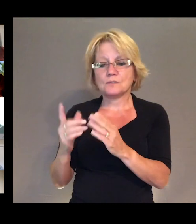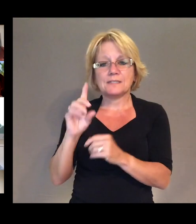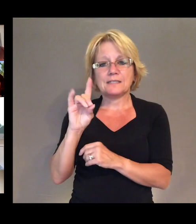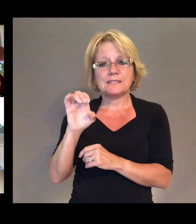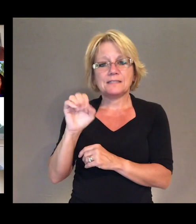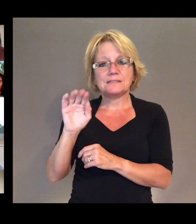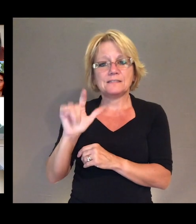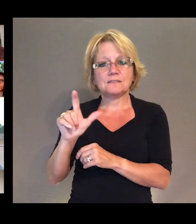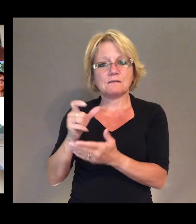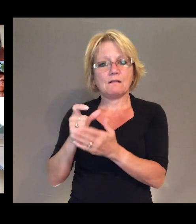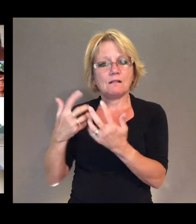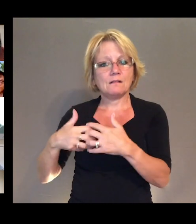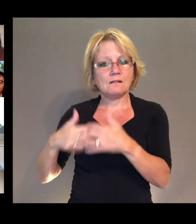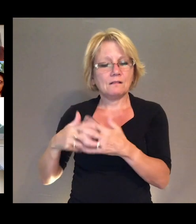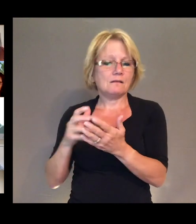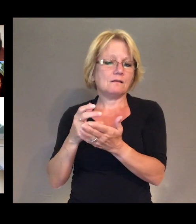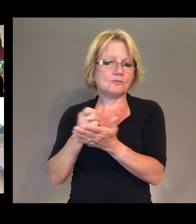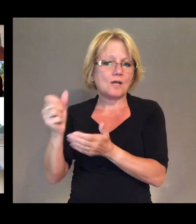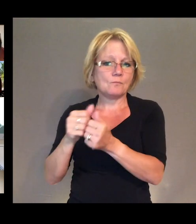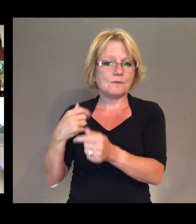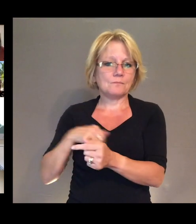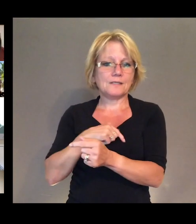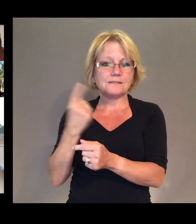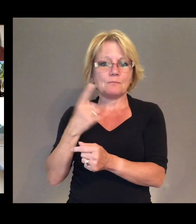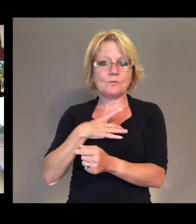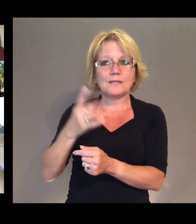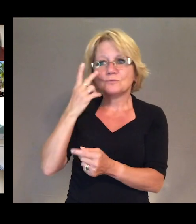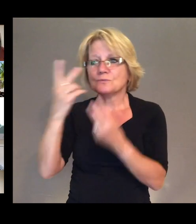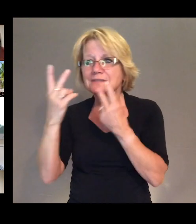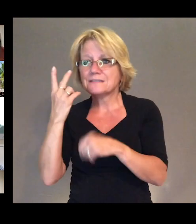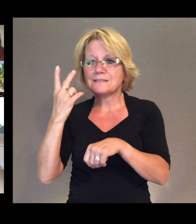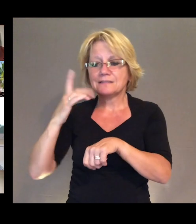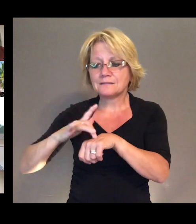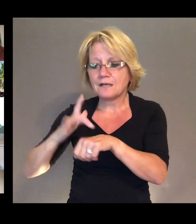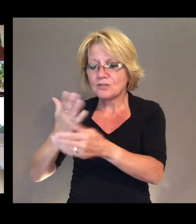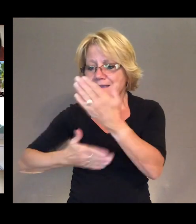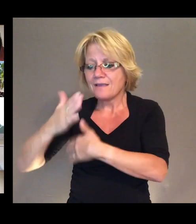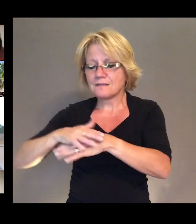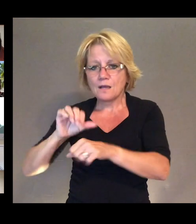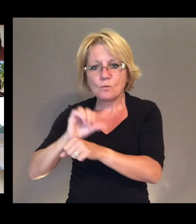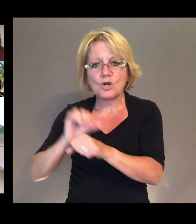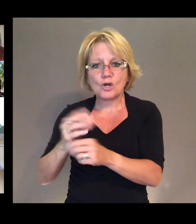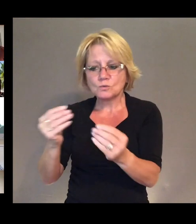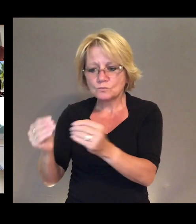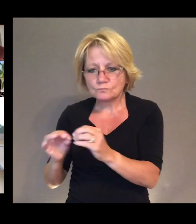is someone who really likes to see, touch and feel what they're working on and so it fits them well.